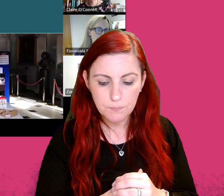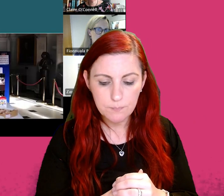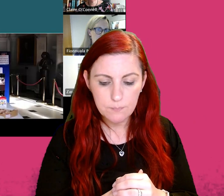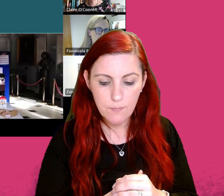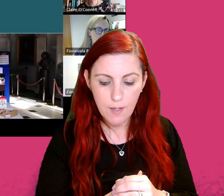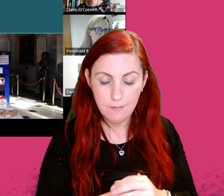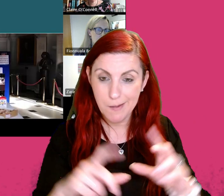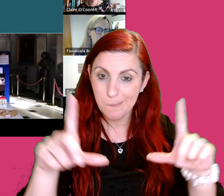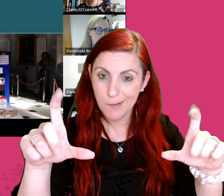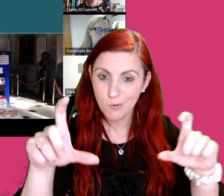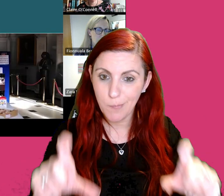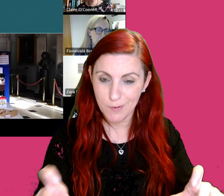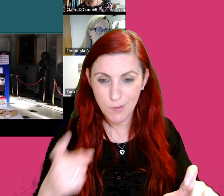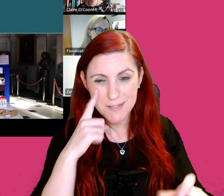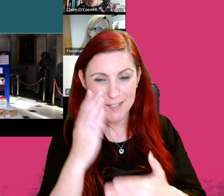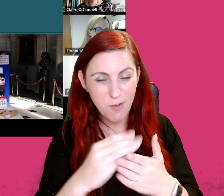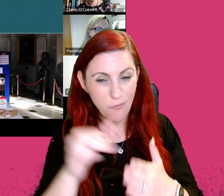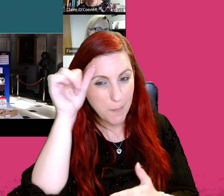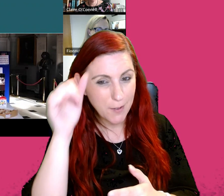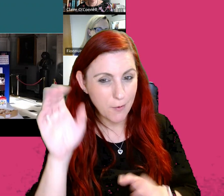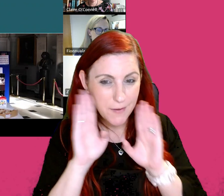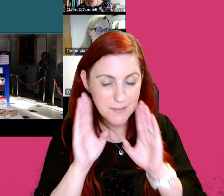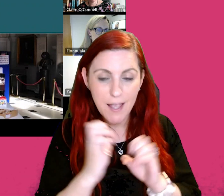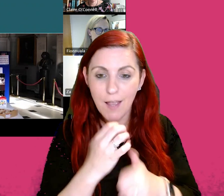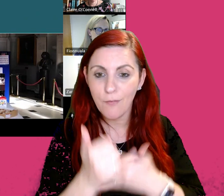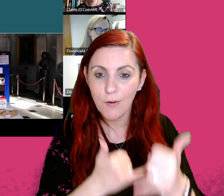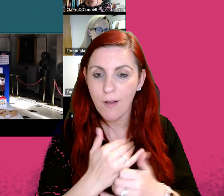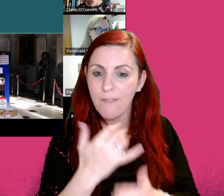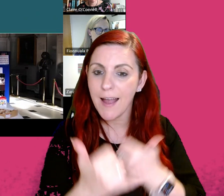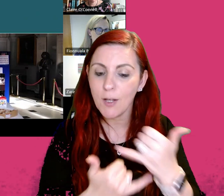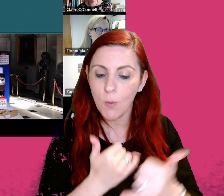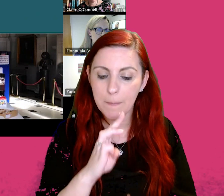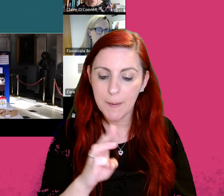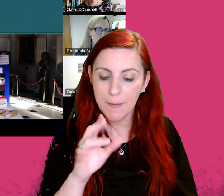at this event but every year as well there's the annual PPI night festival um that happens